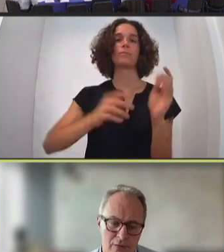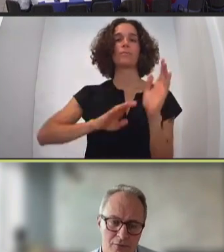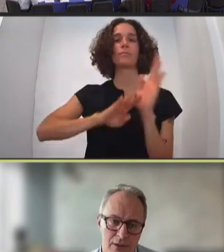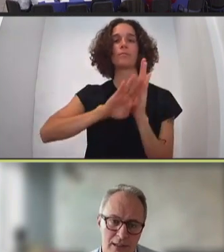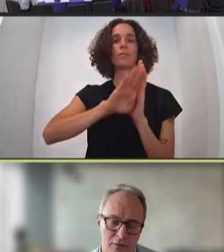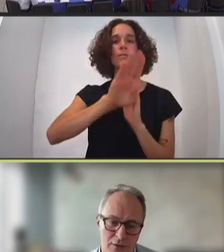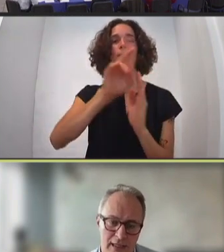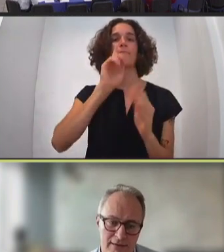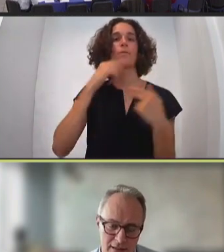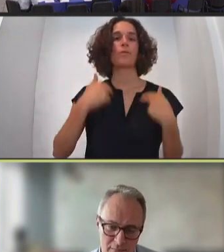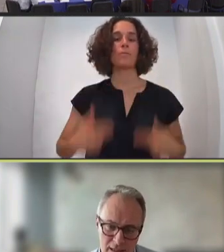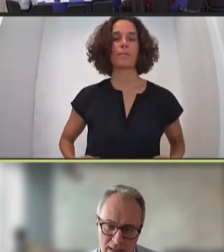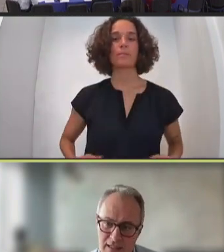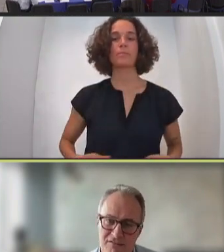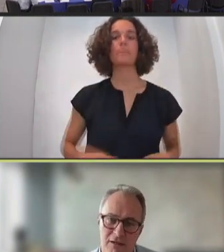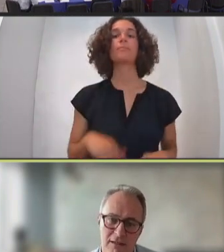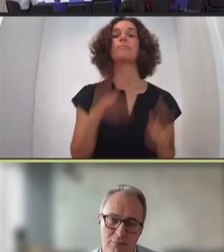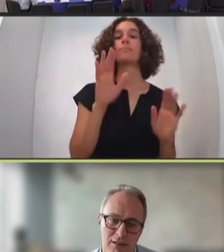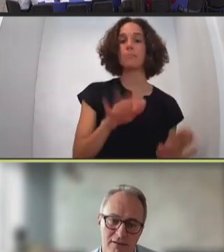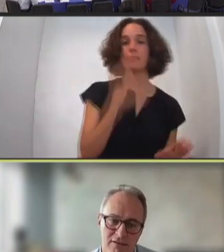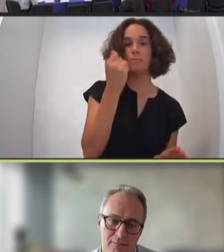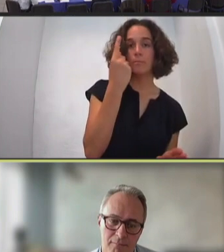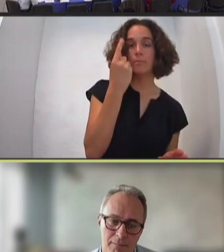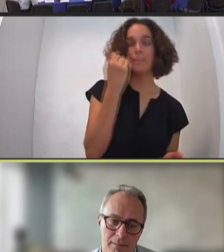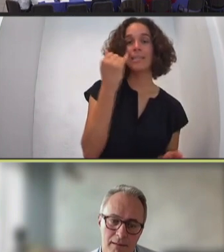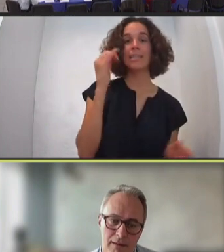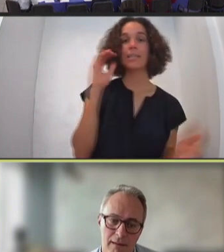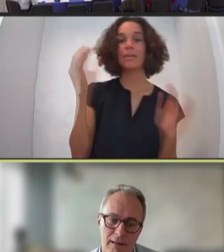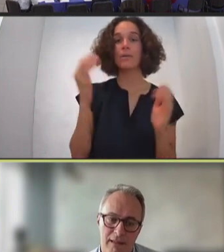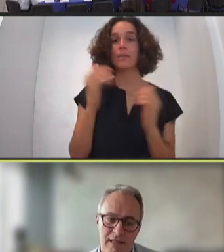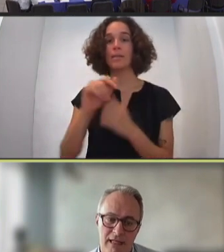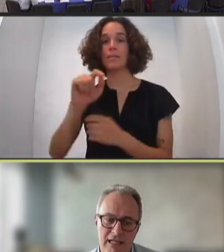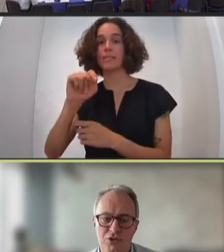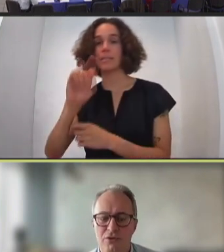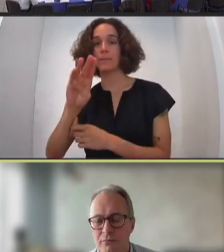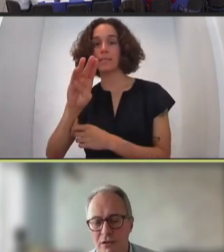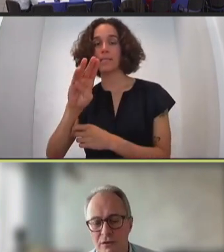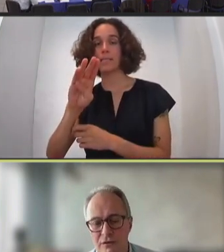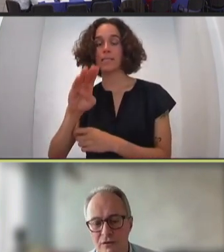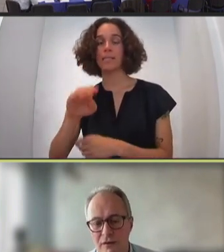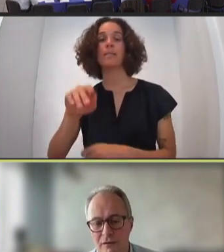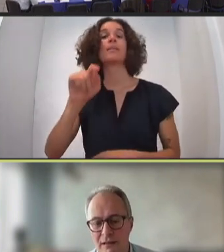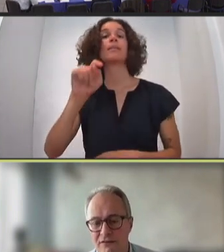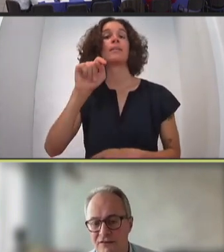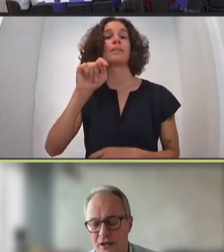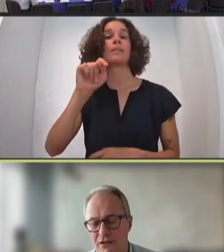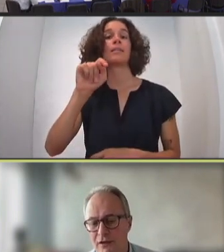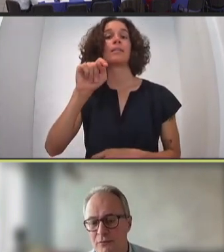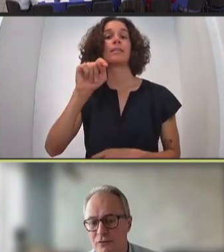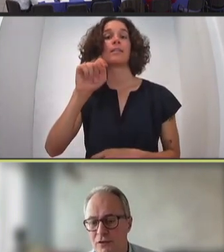However, if you look at TB -- next slide, please -- the natural immunity to TB is neither able to